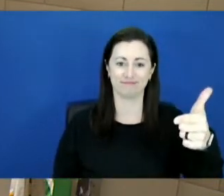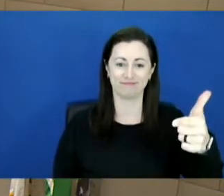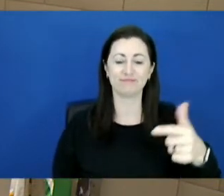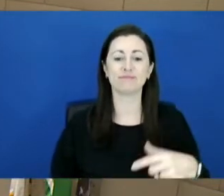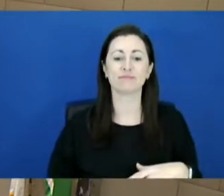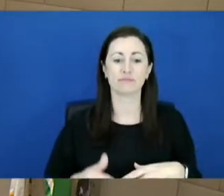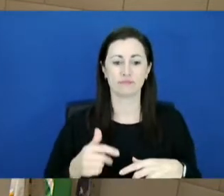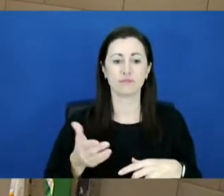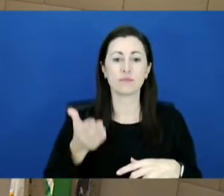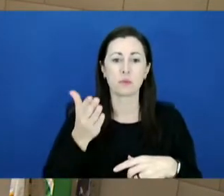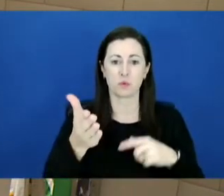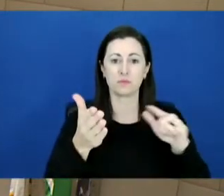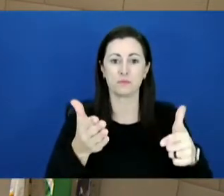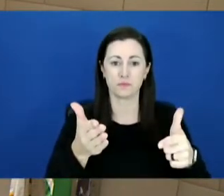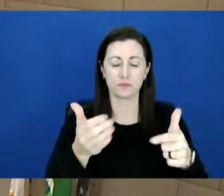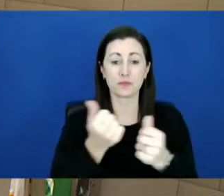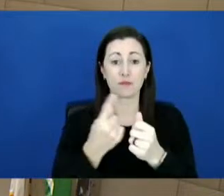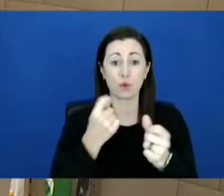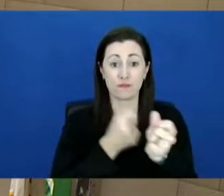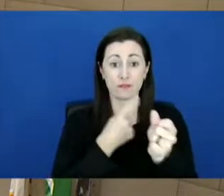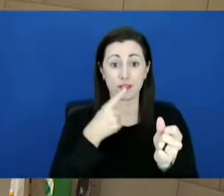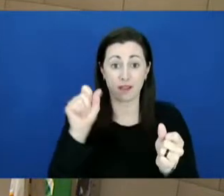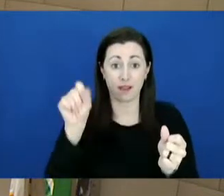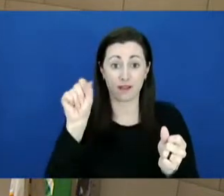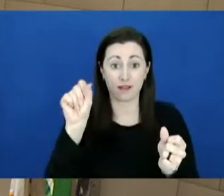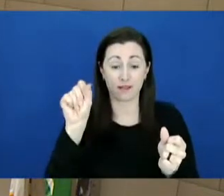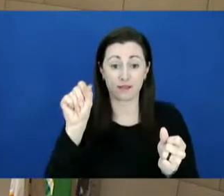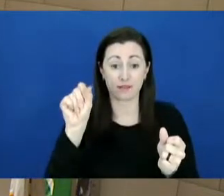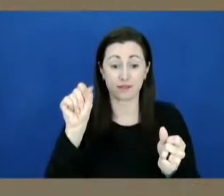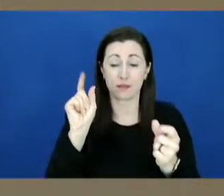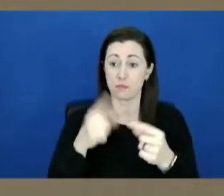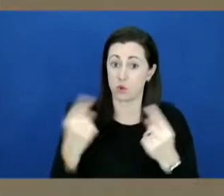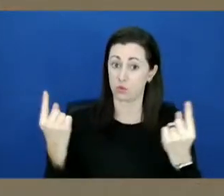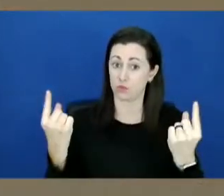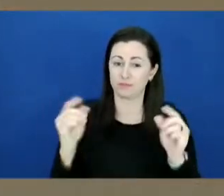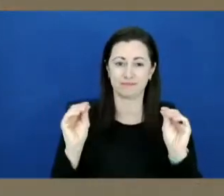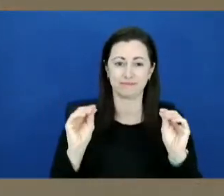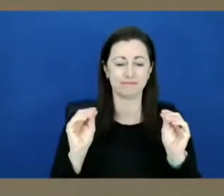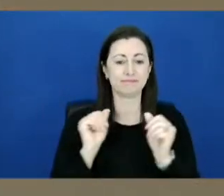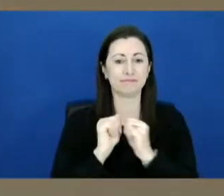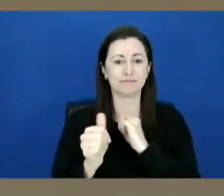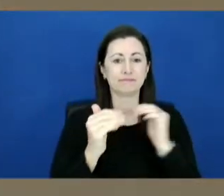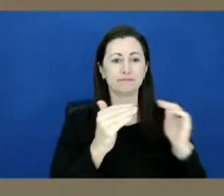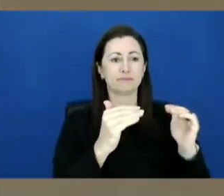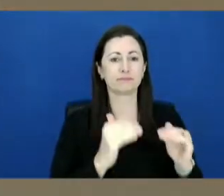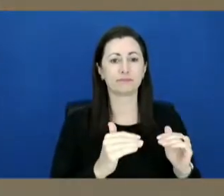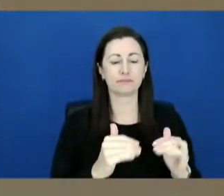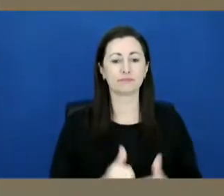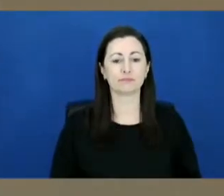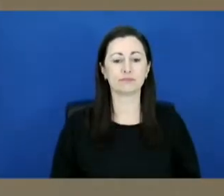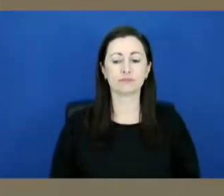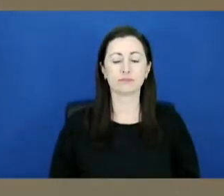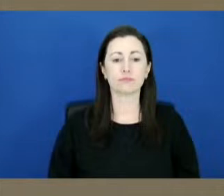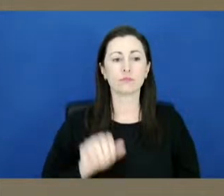CAN WE GET -- OKAY. NOW WE HAVE A SECOND. SO IT'S BEEN MOVED AND SECONDED. ALL OF THOSE IN FAVOR SAY AYE.